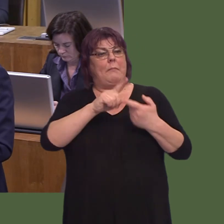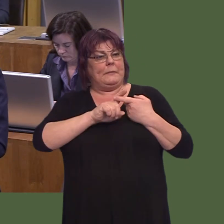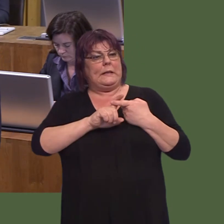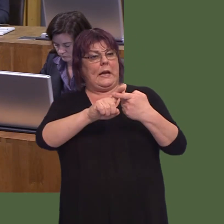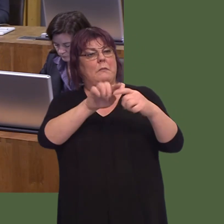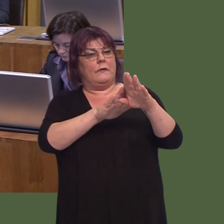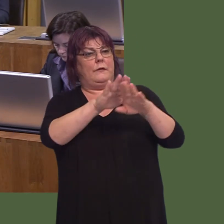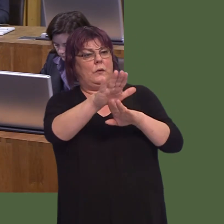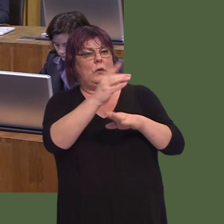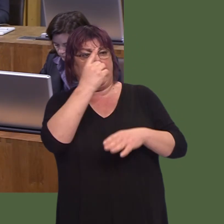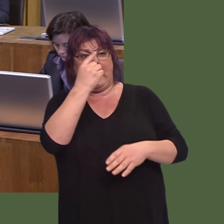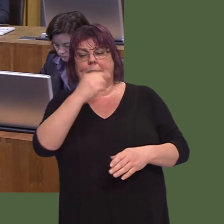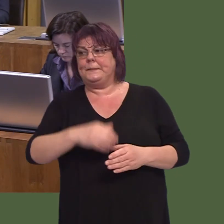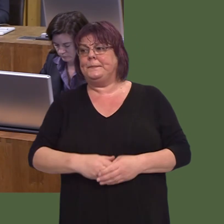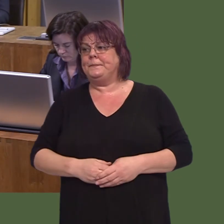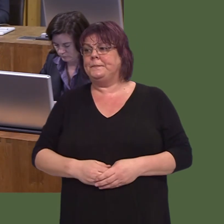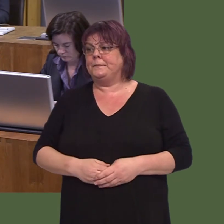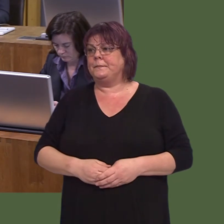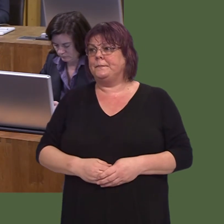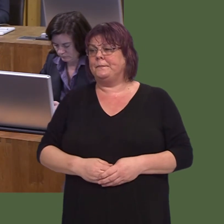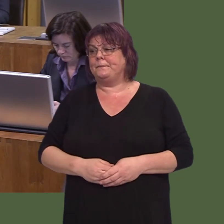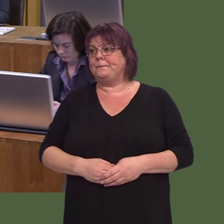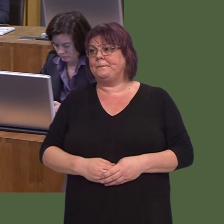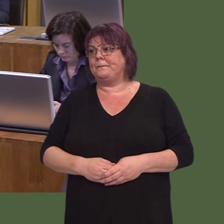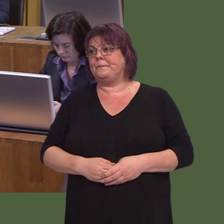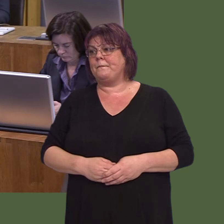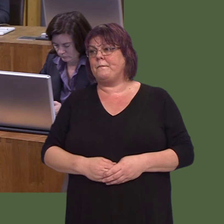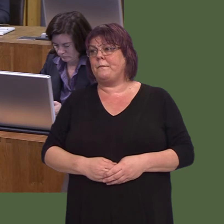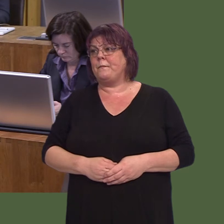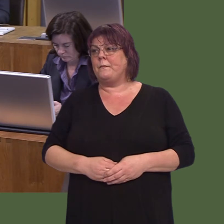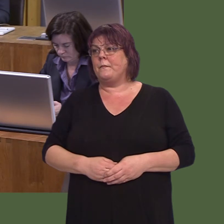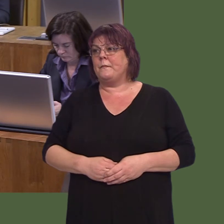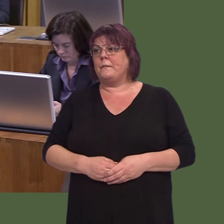for years to come. Weíve got to move away from the system we have at present where, for the majority of